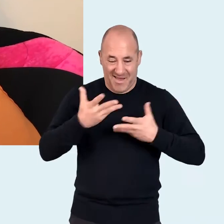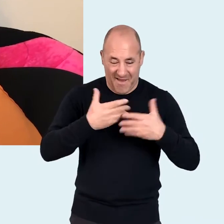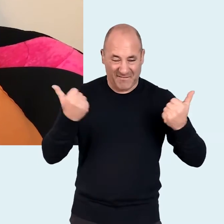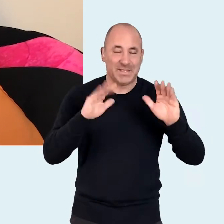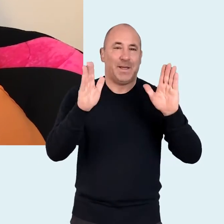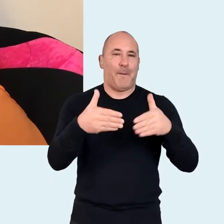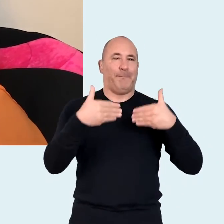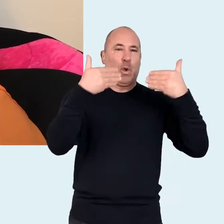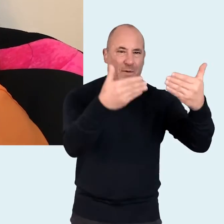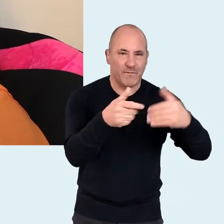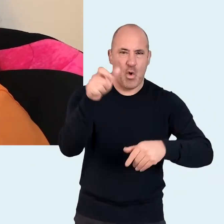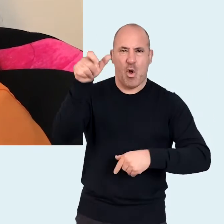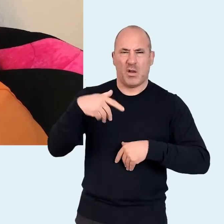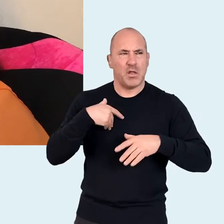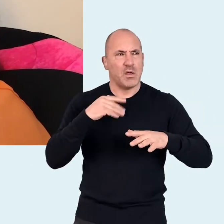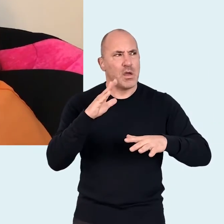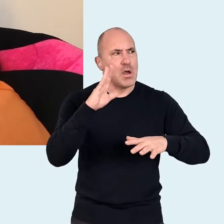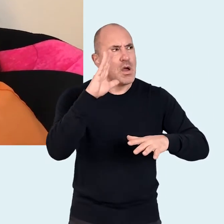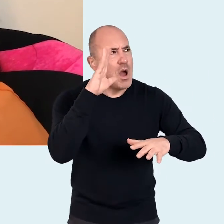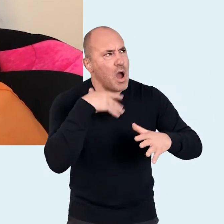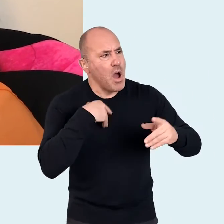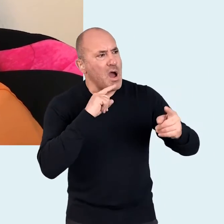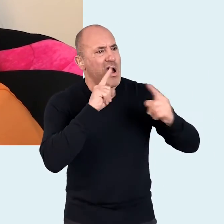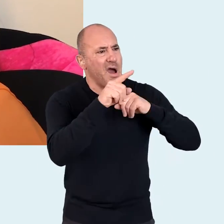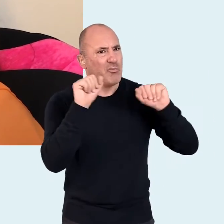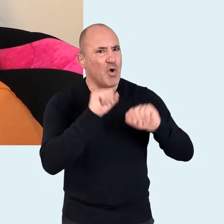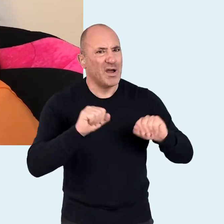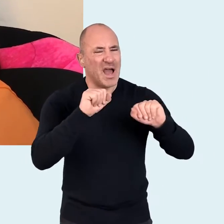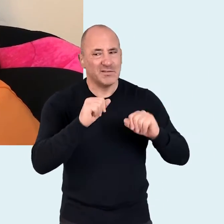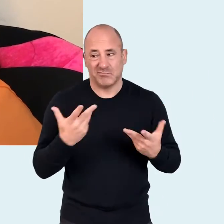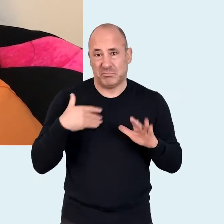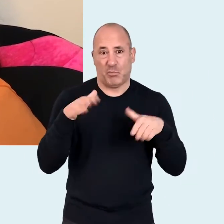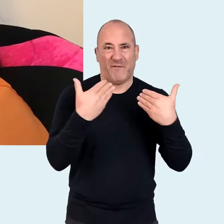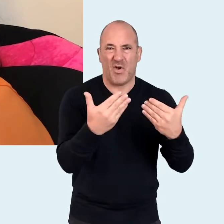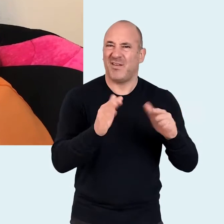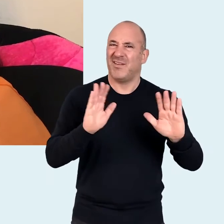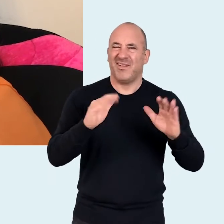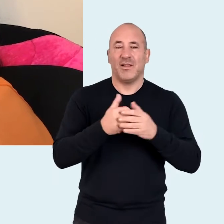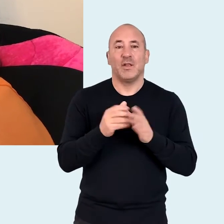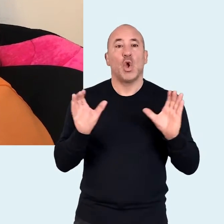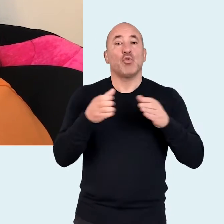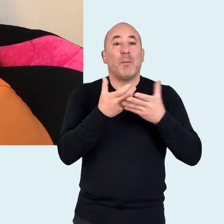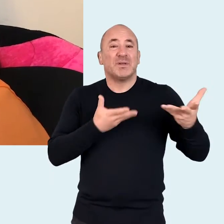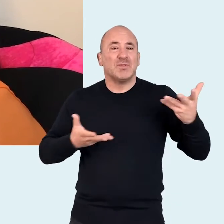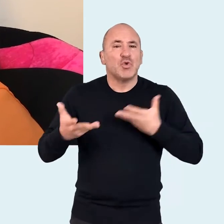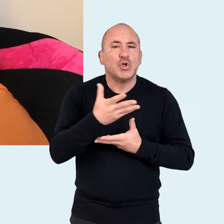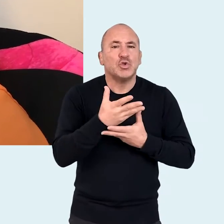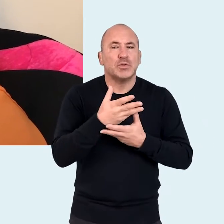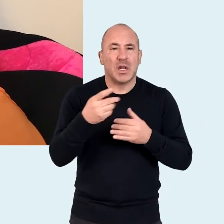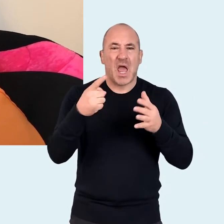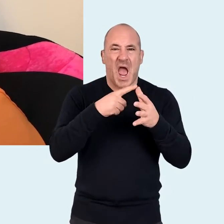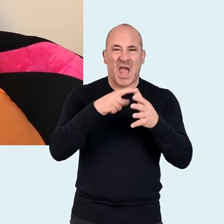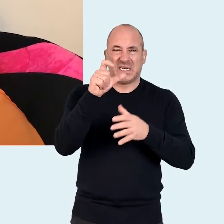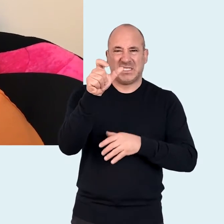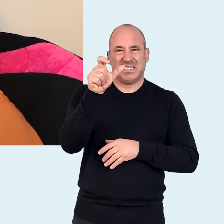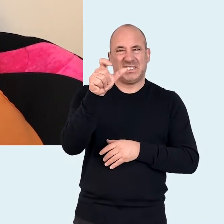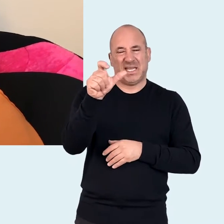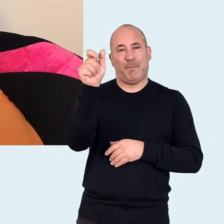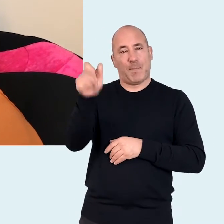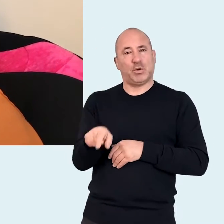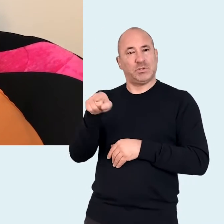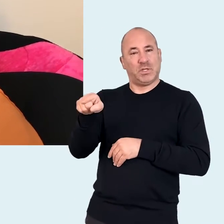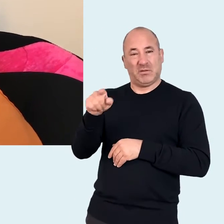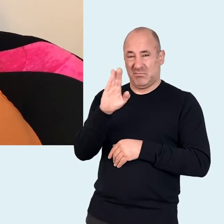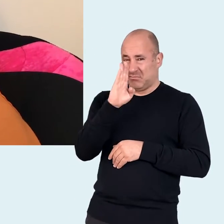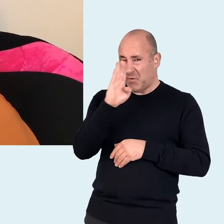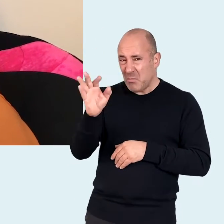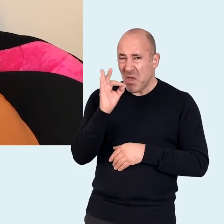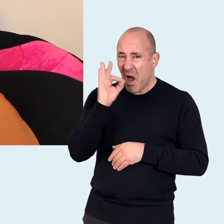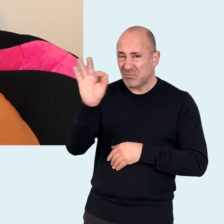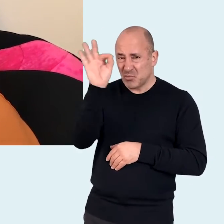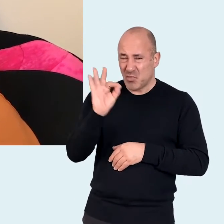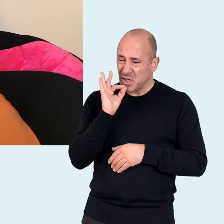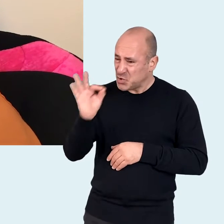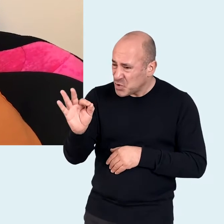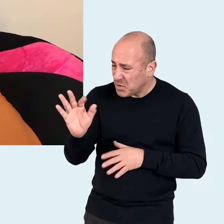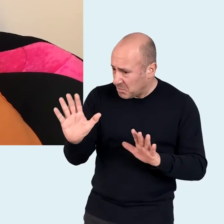have moved on before comments can be programmed. In a group discussion, directly ask an AAC